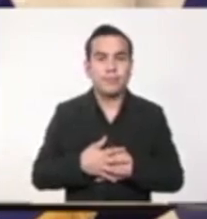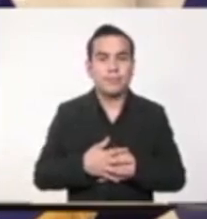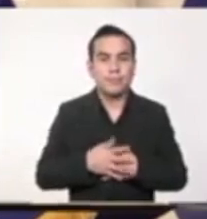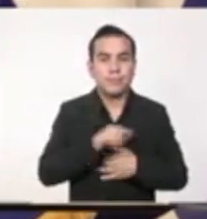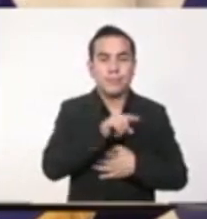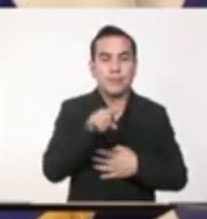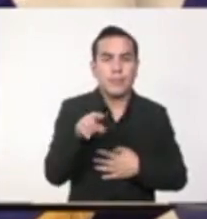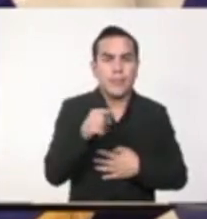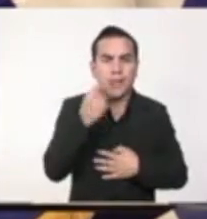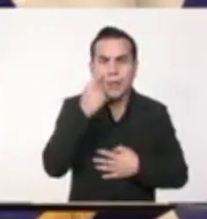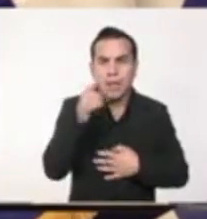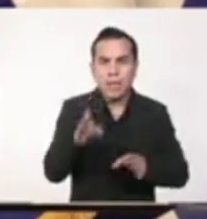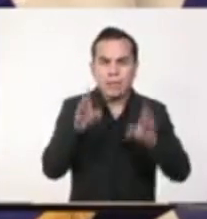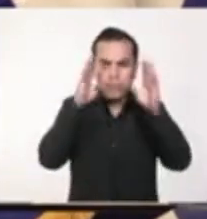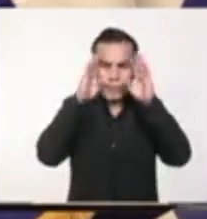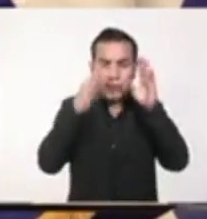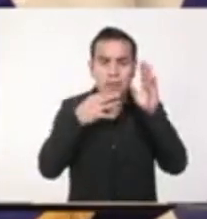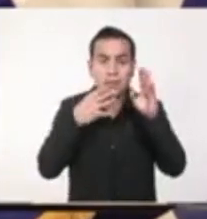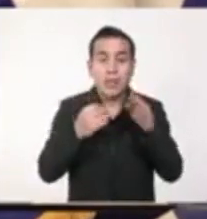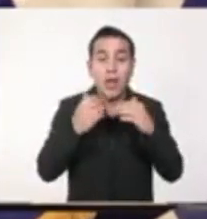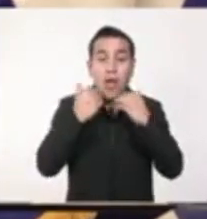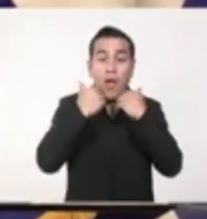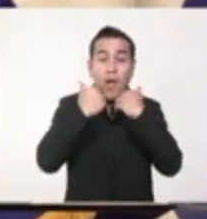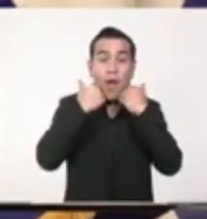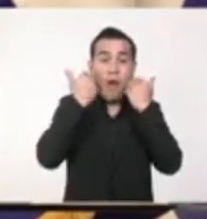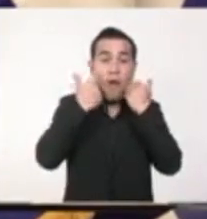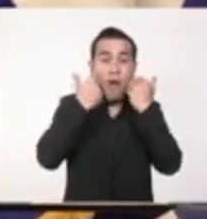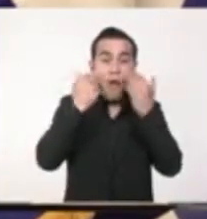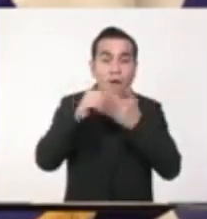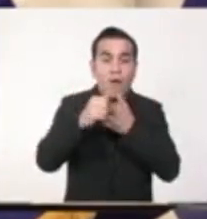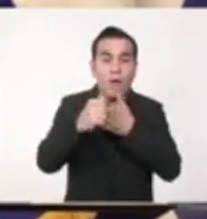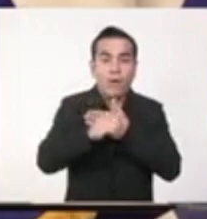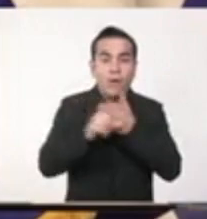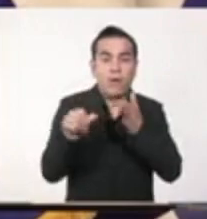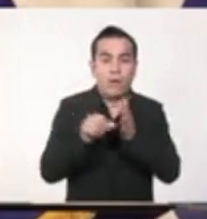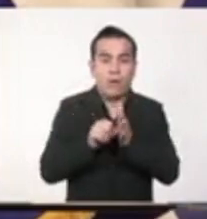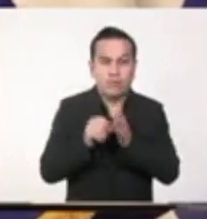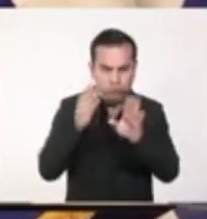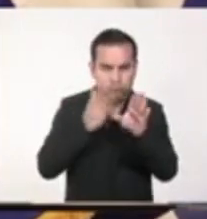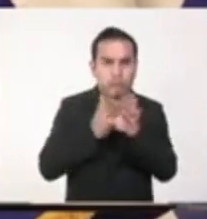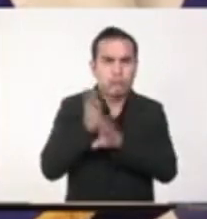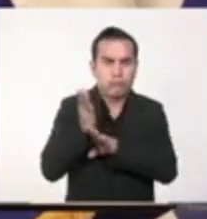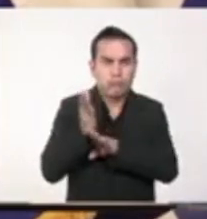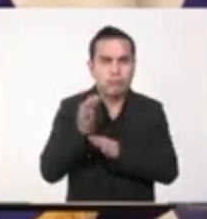listen to them, but the young people who are in the assembly with titles too.